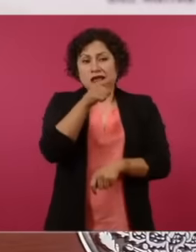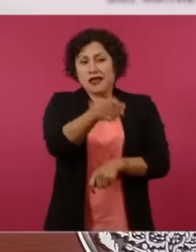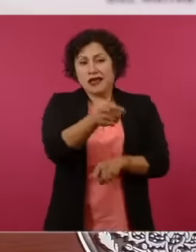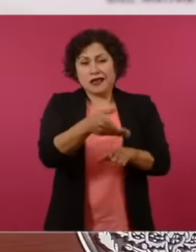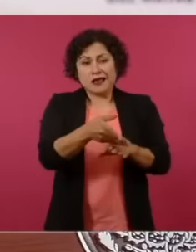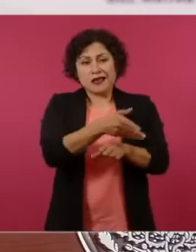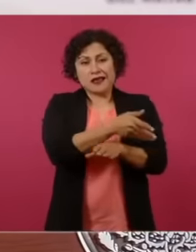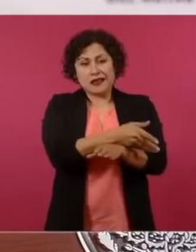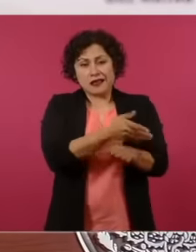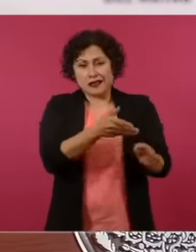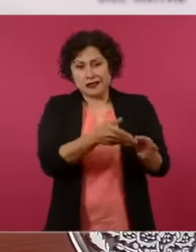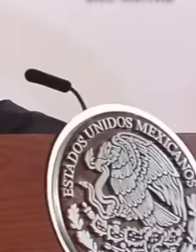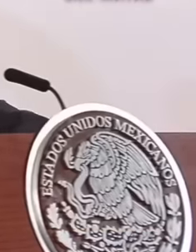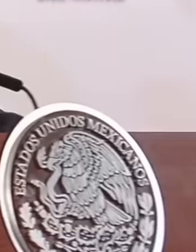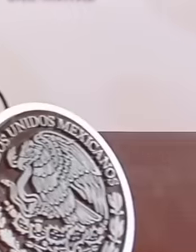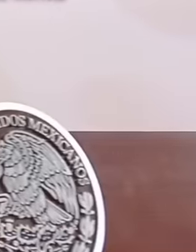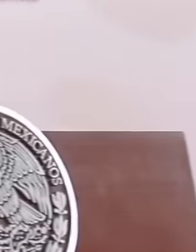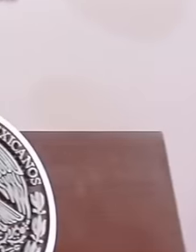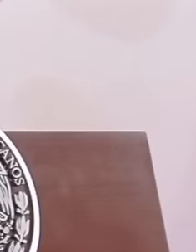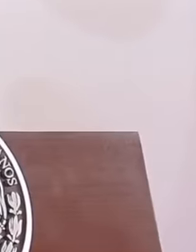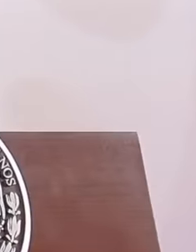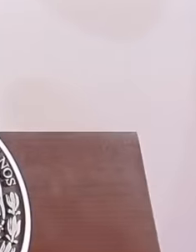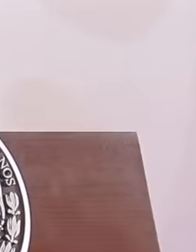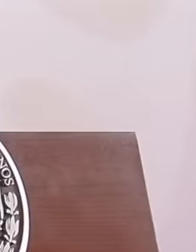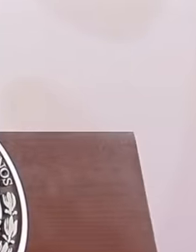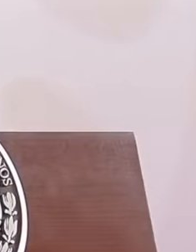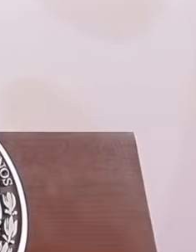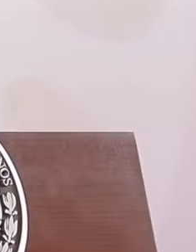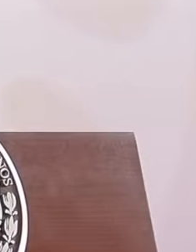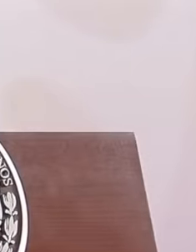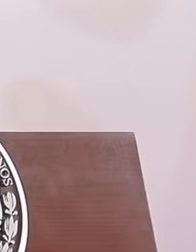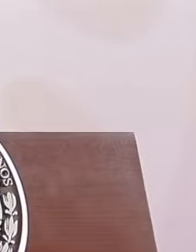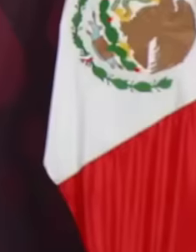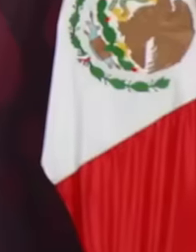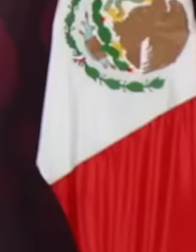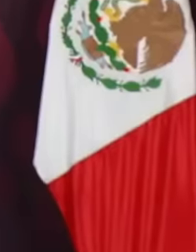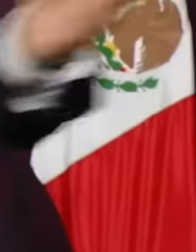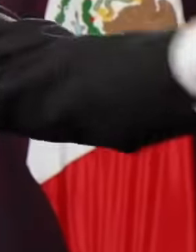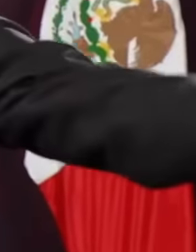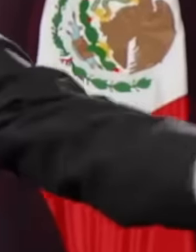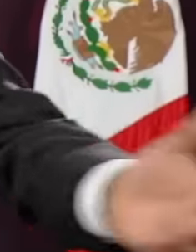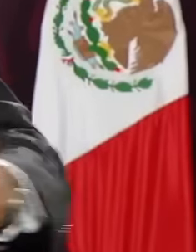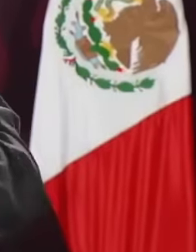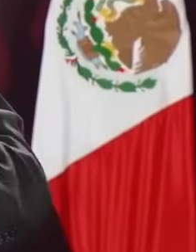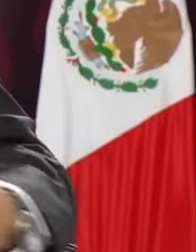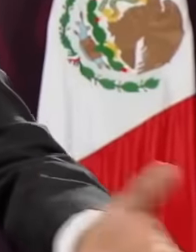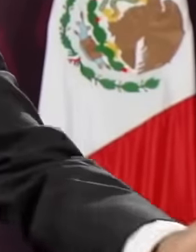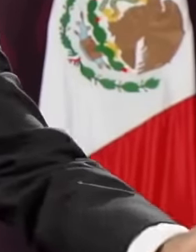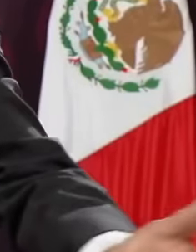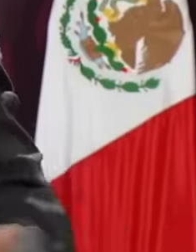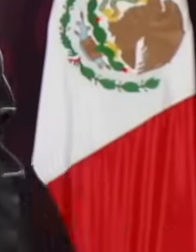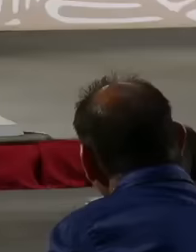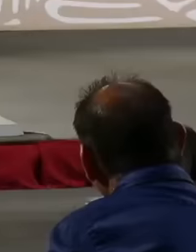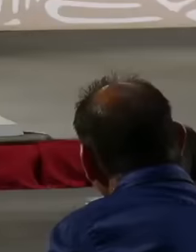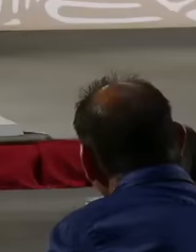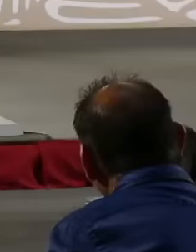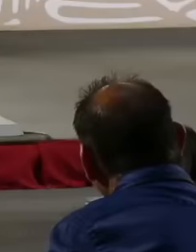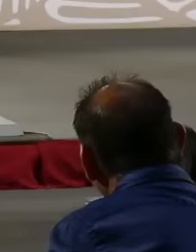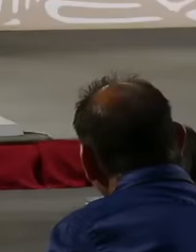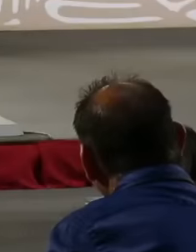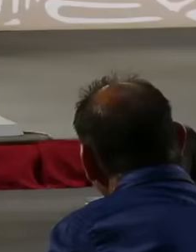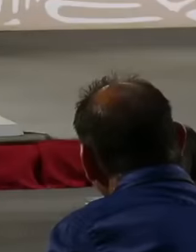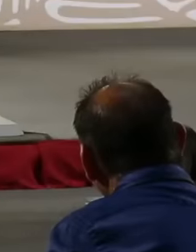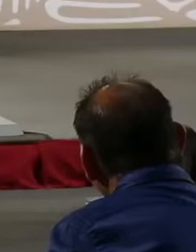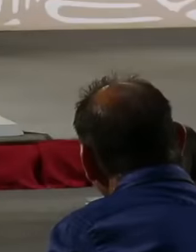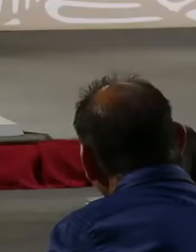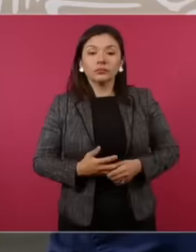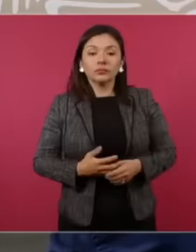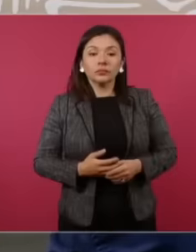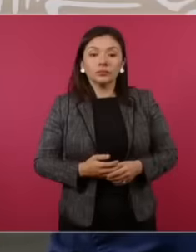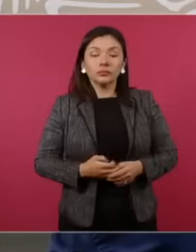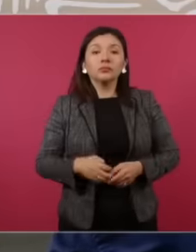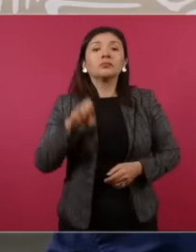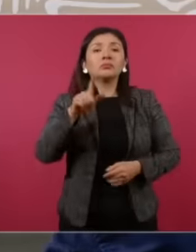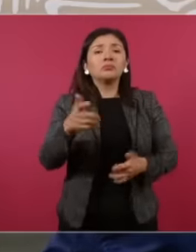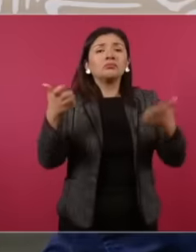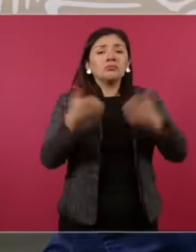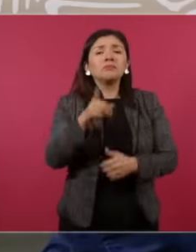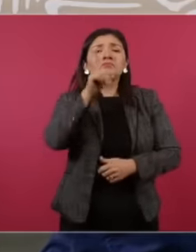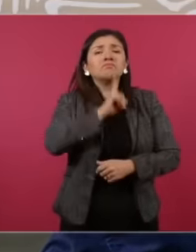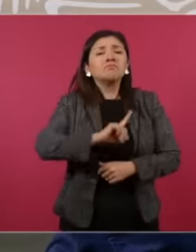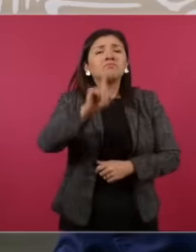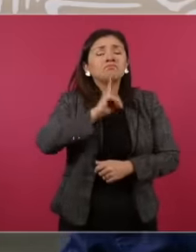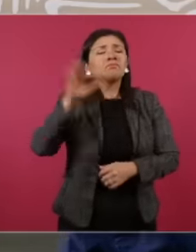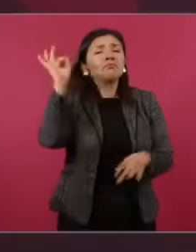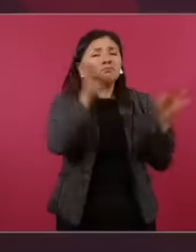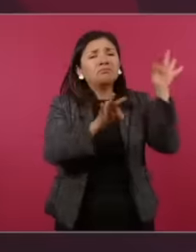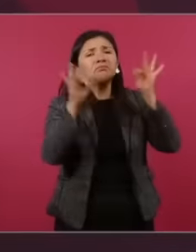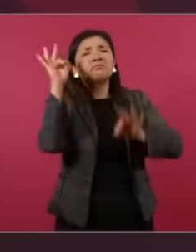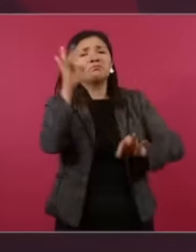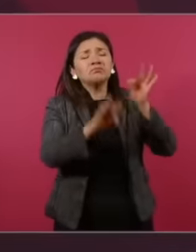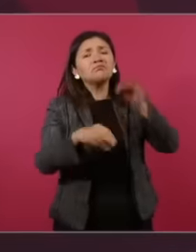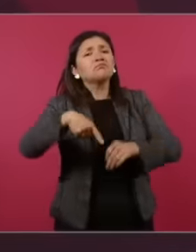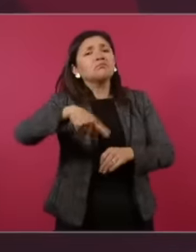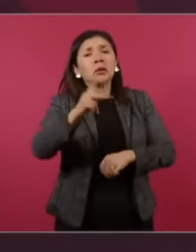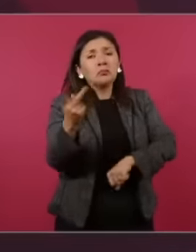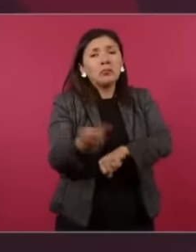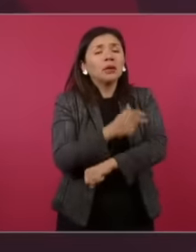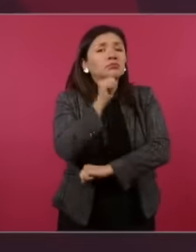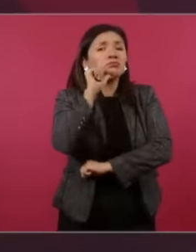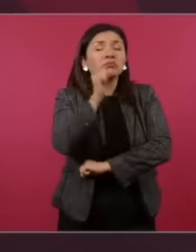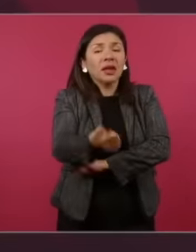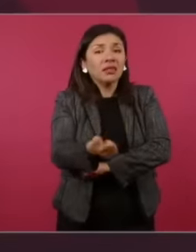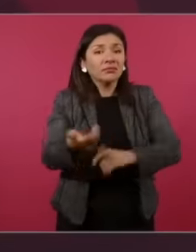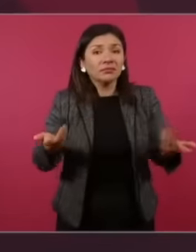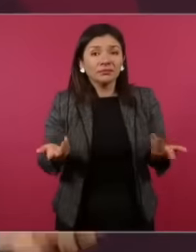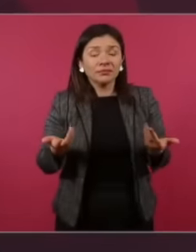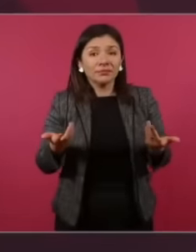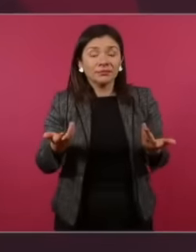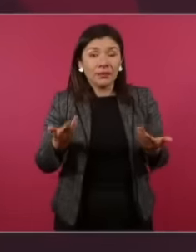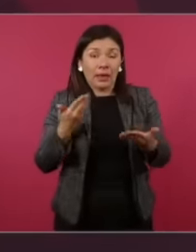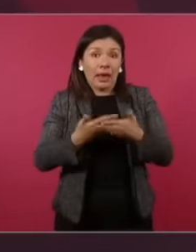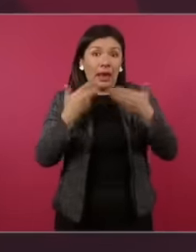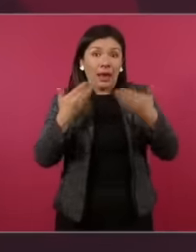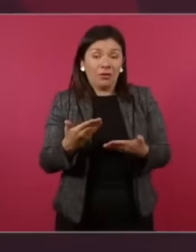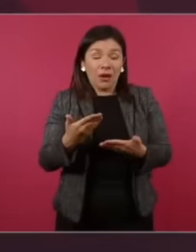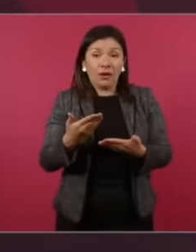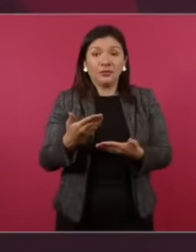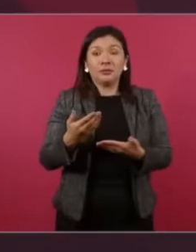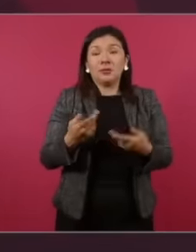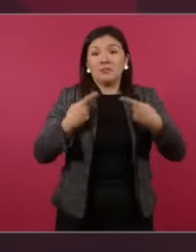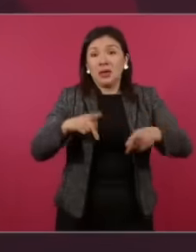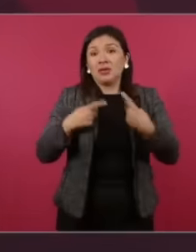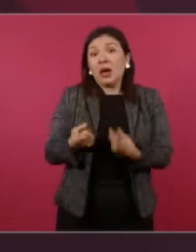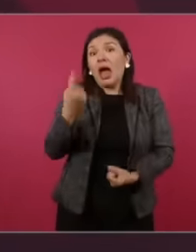time and it had no effect and now that he lost, if he had credibility,